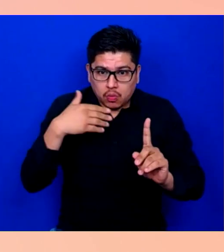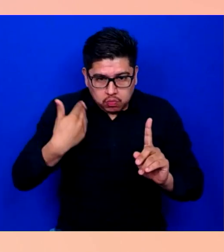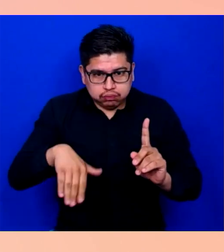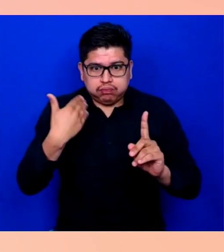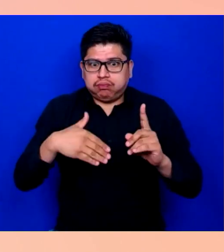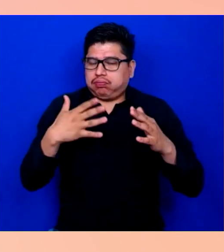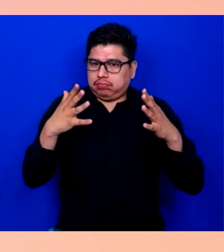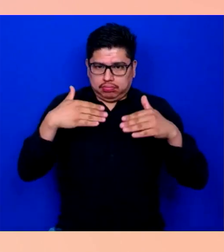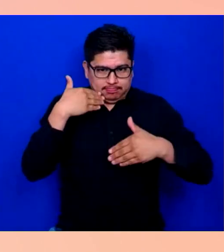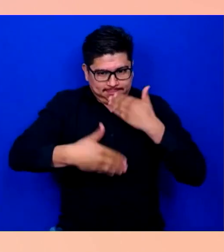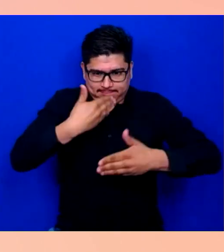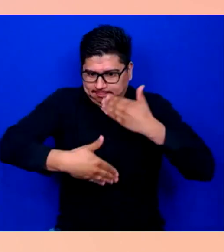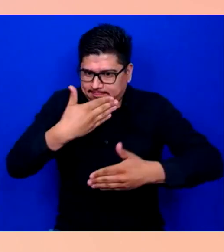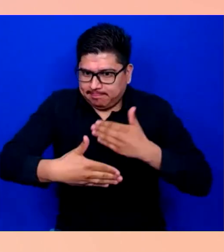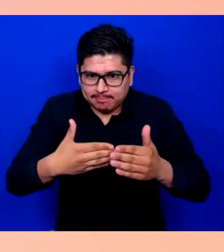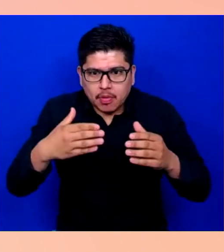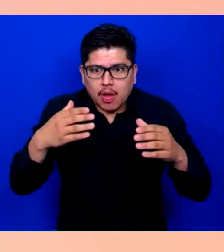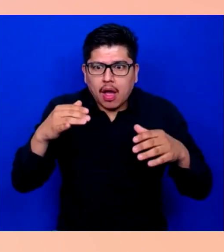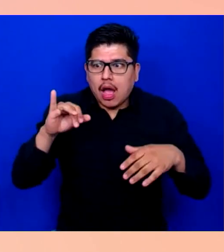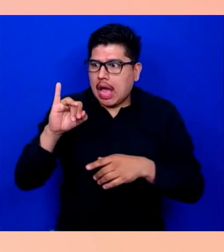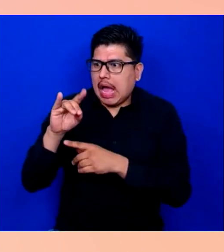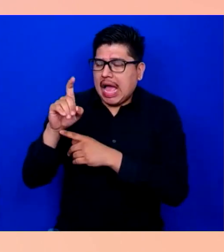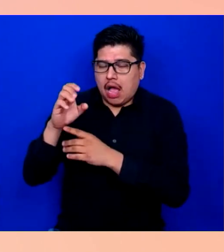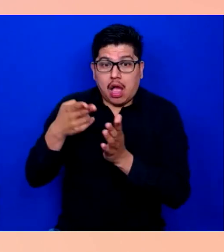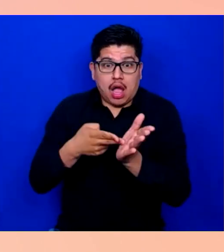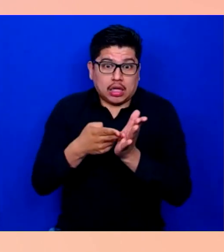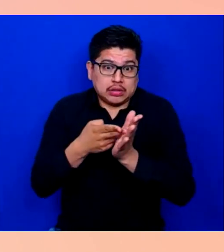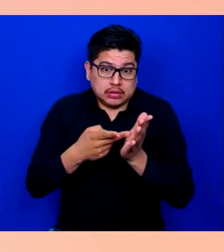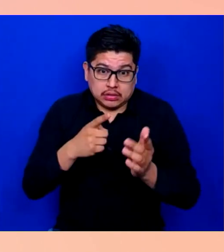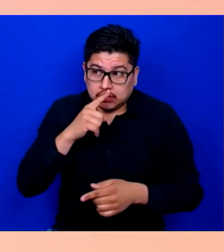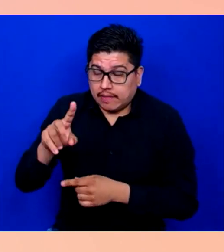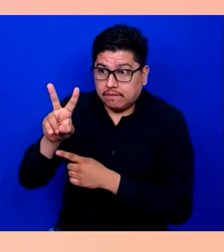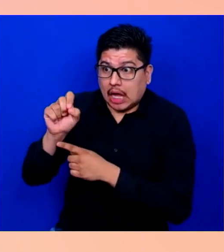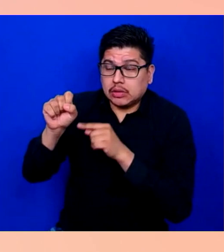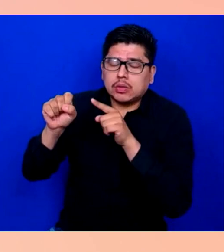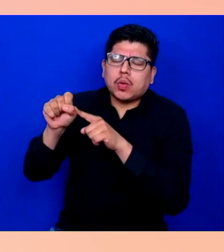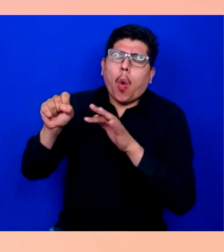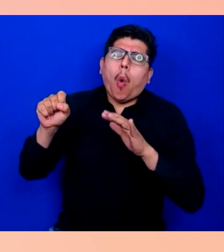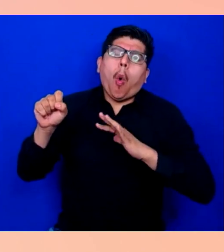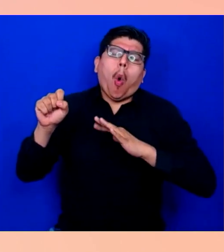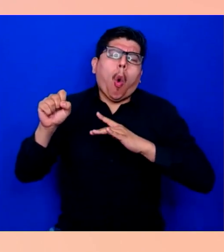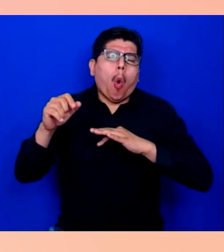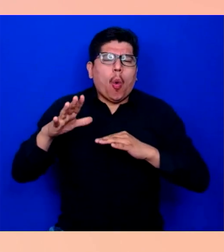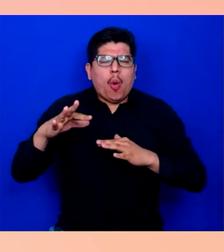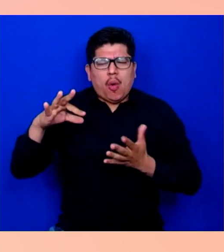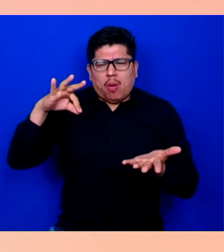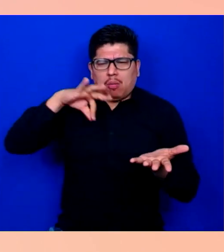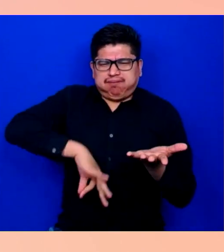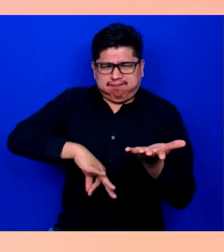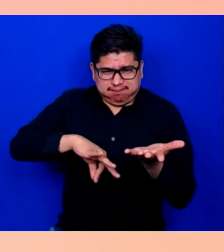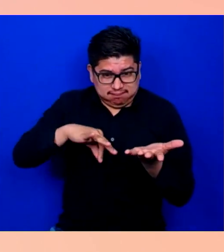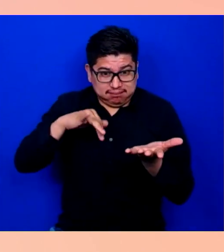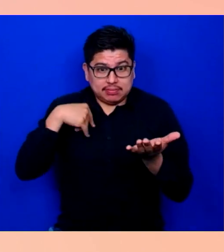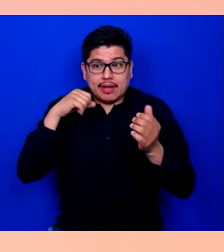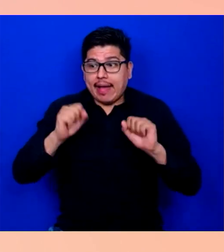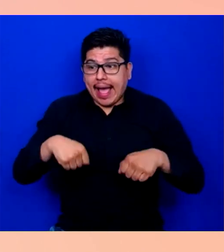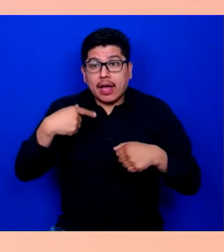that Visual Studio is the best tool I have tried in getting code from my brain to the screen with as little typing and